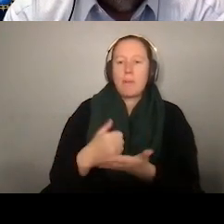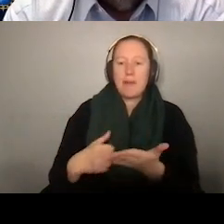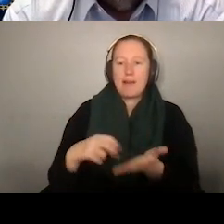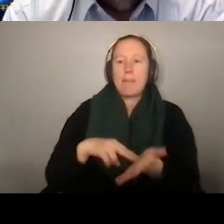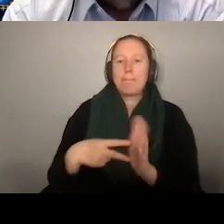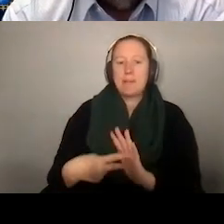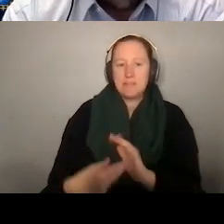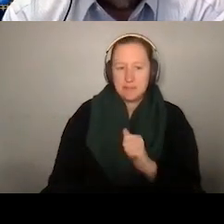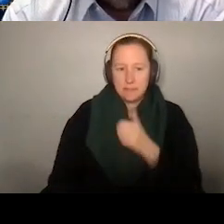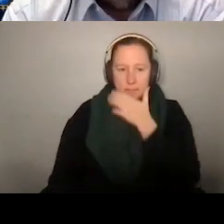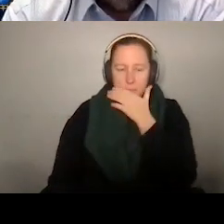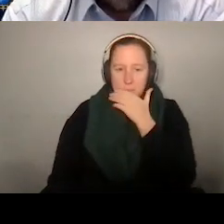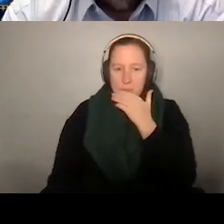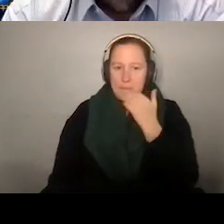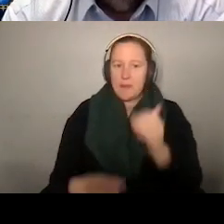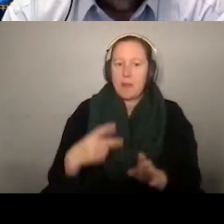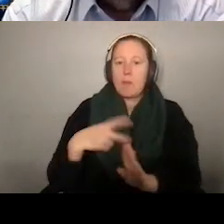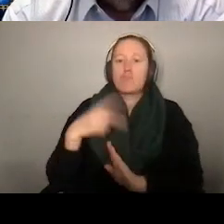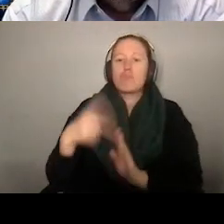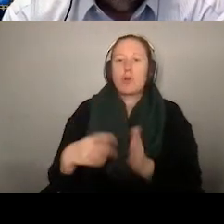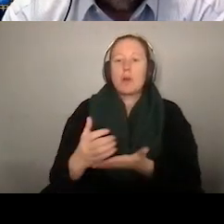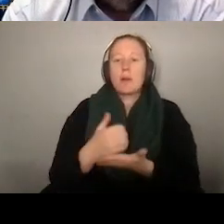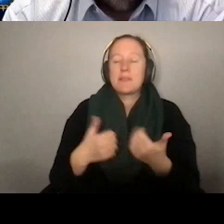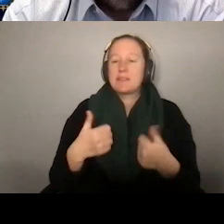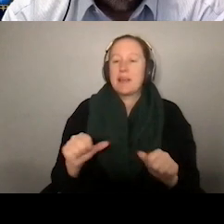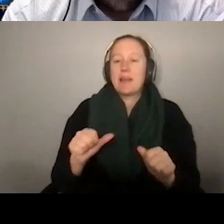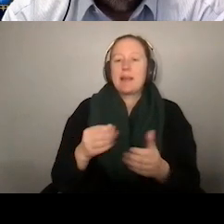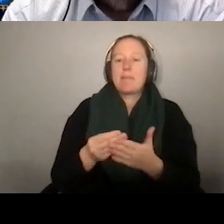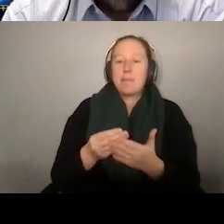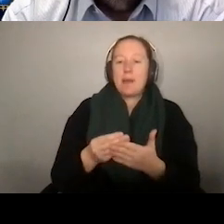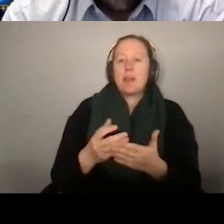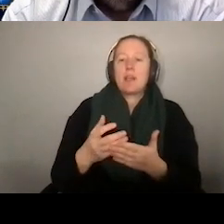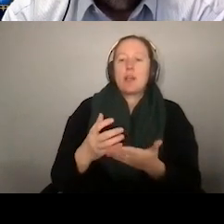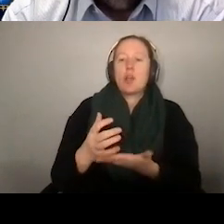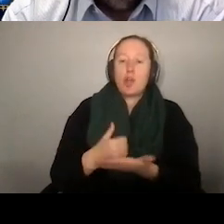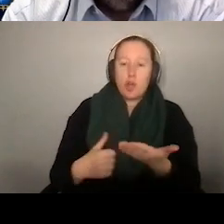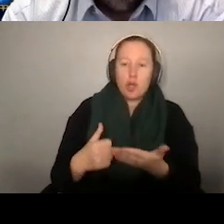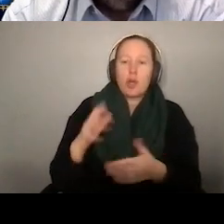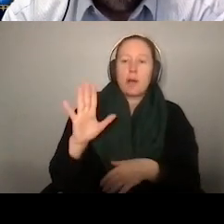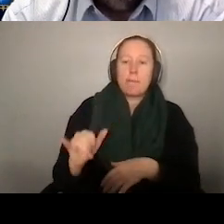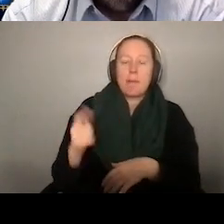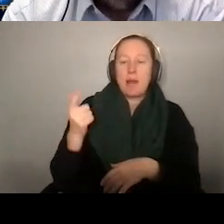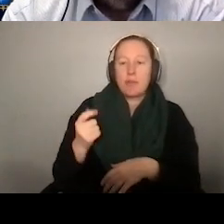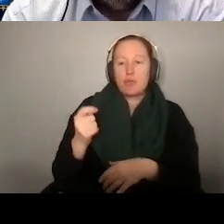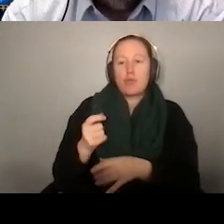Program income is any gross income earned by the grant recipient organization that is directly